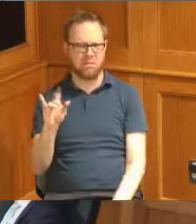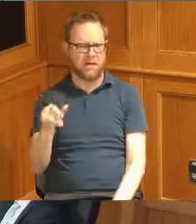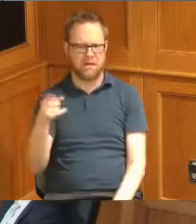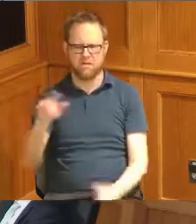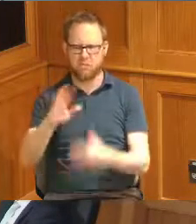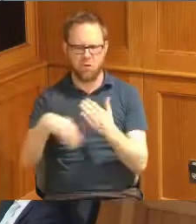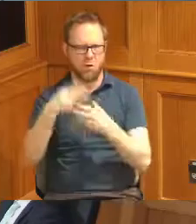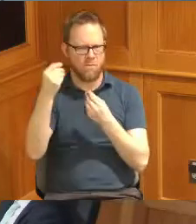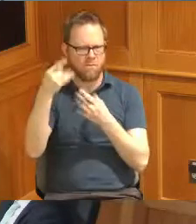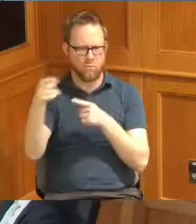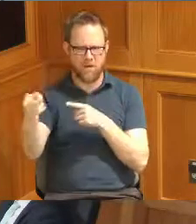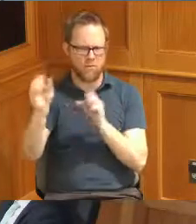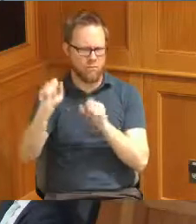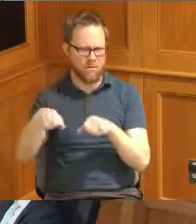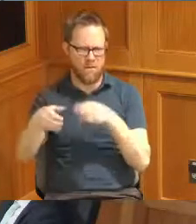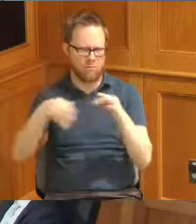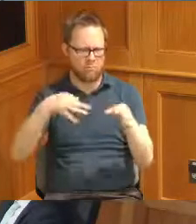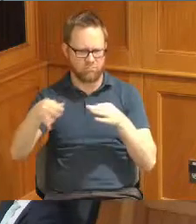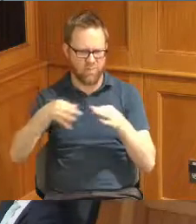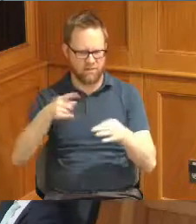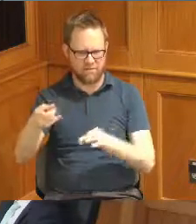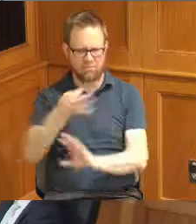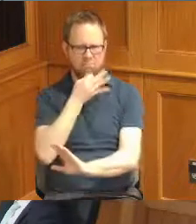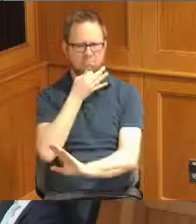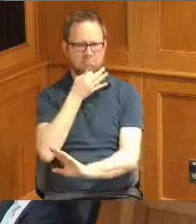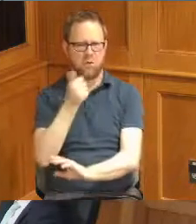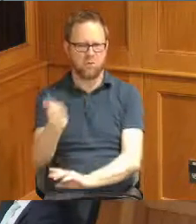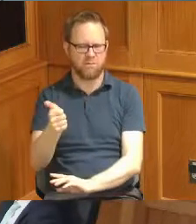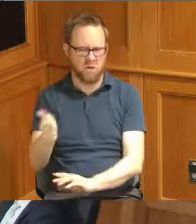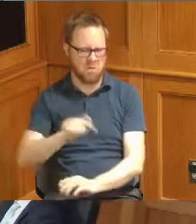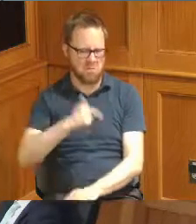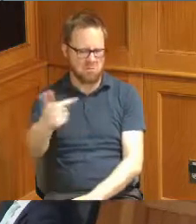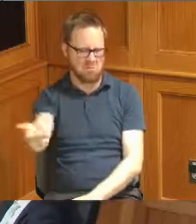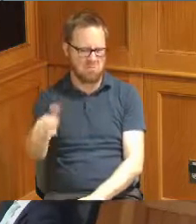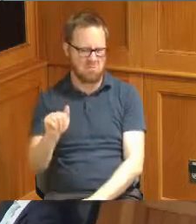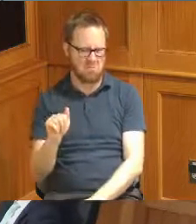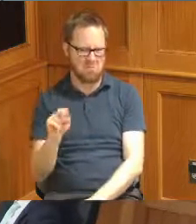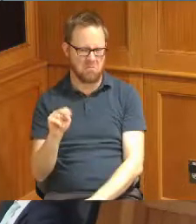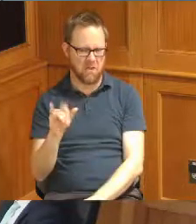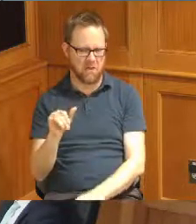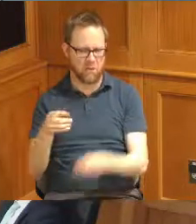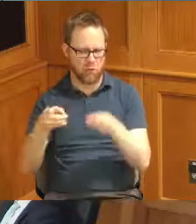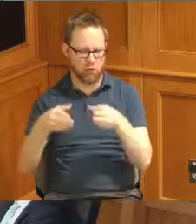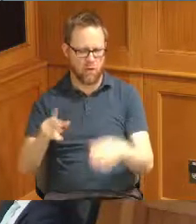relevant information as the expert in the field so I'll just defer to Director now thank you Director